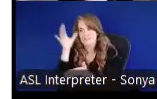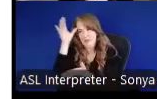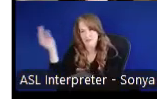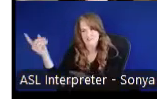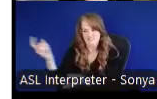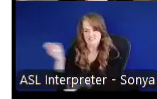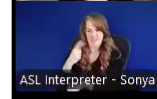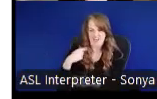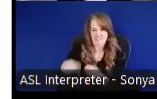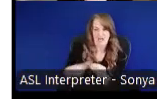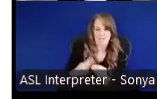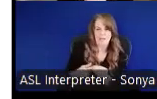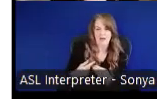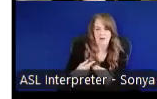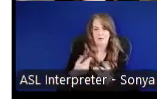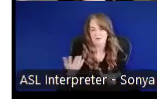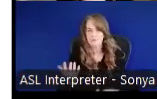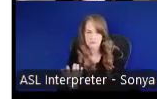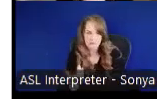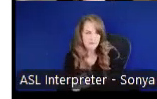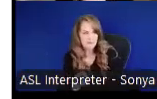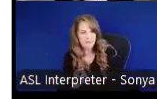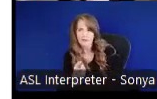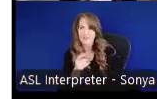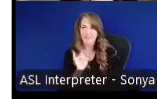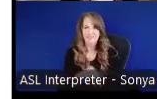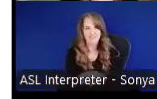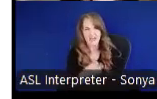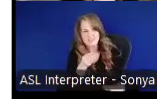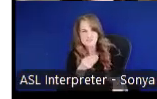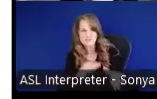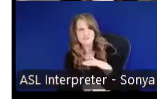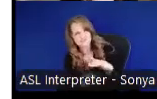about like, well, you're talking about bribing my child to do